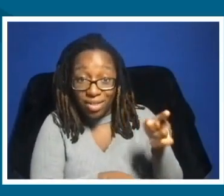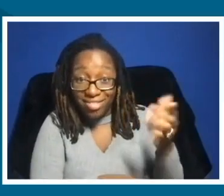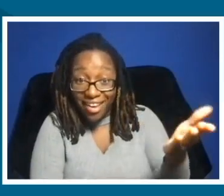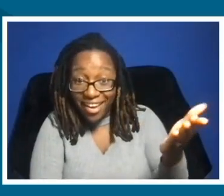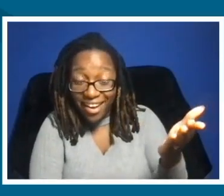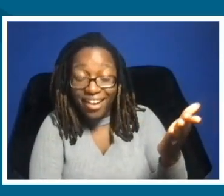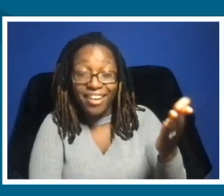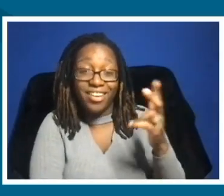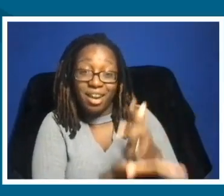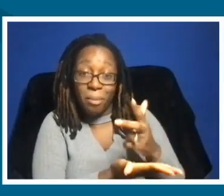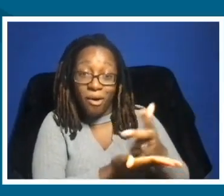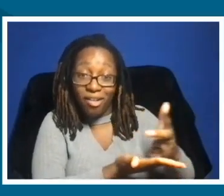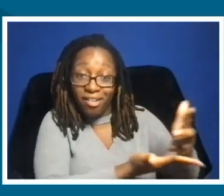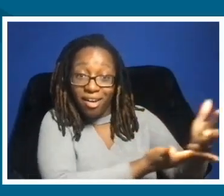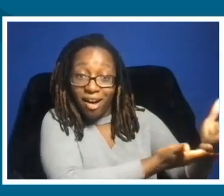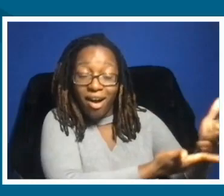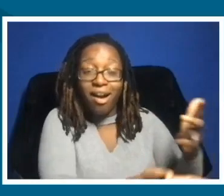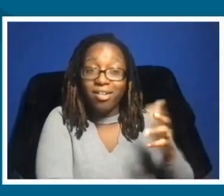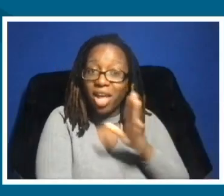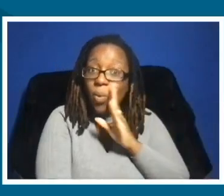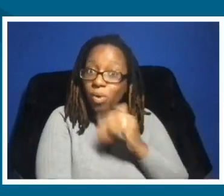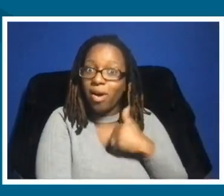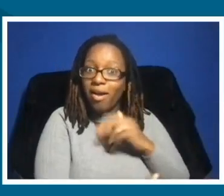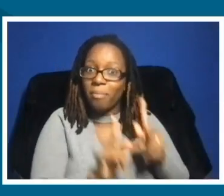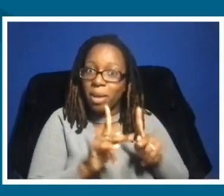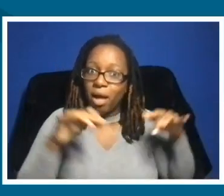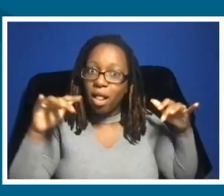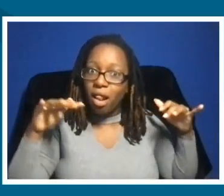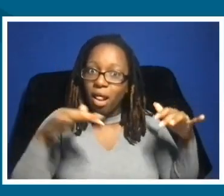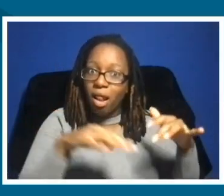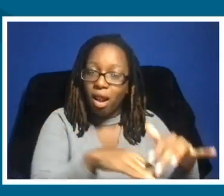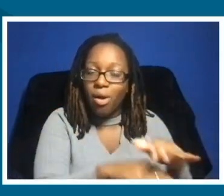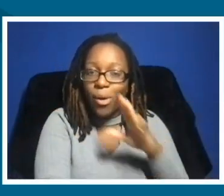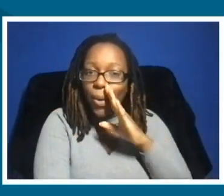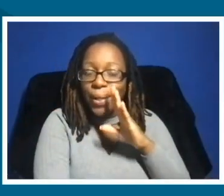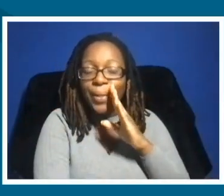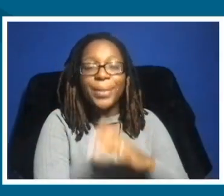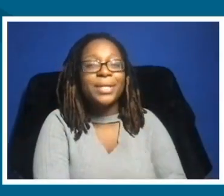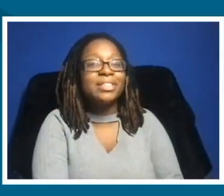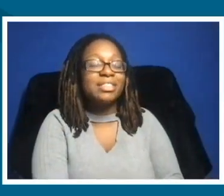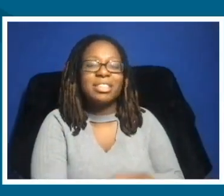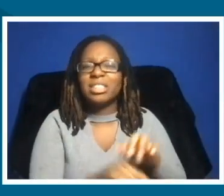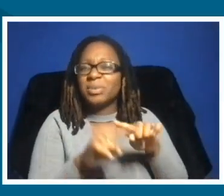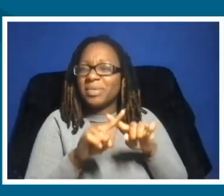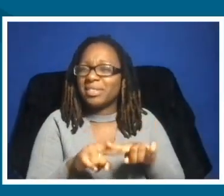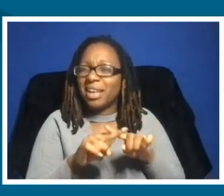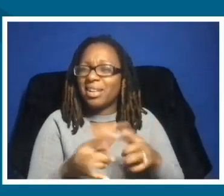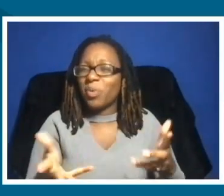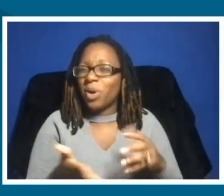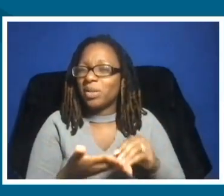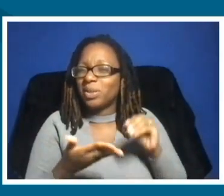something where there is going to be a stream of people walking by um depending on what